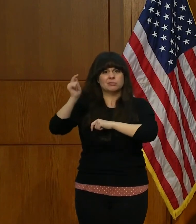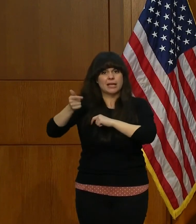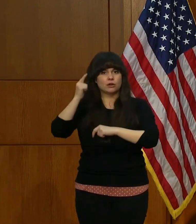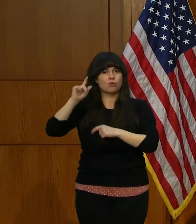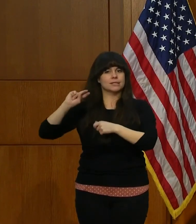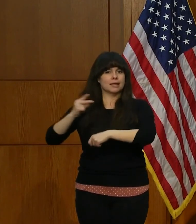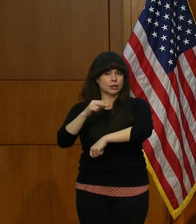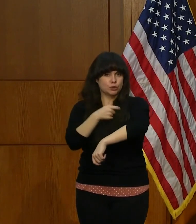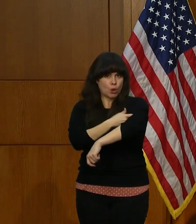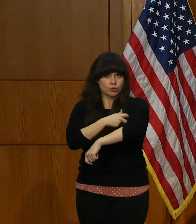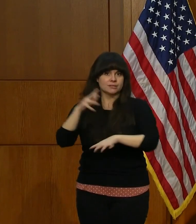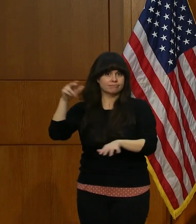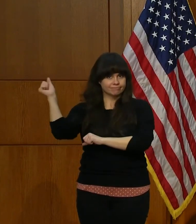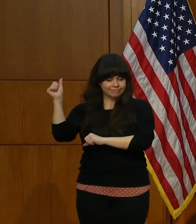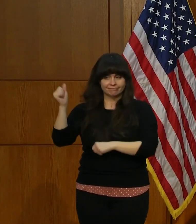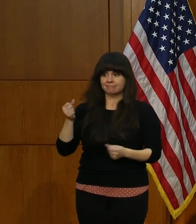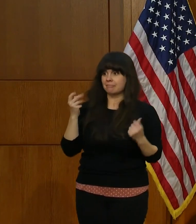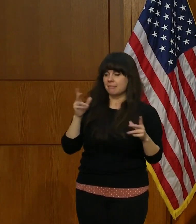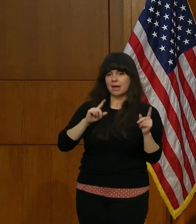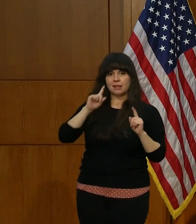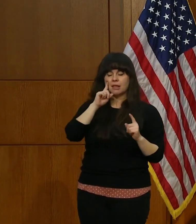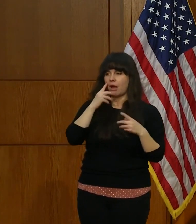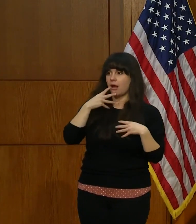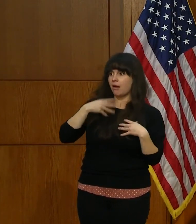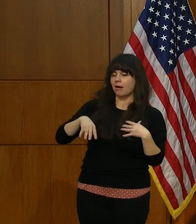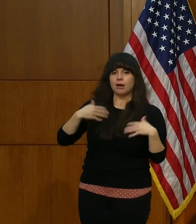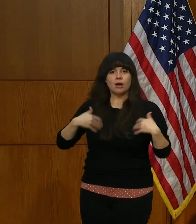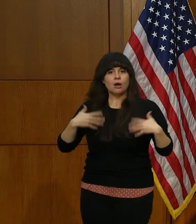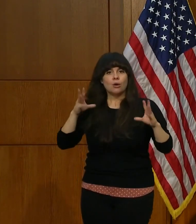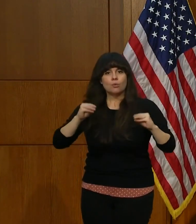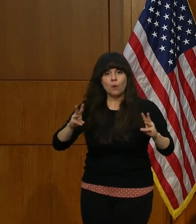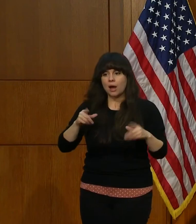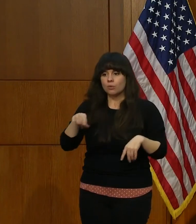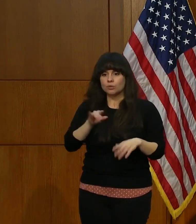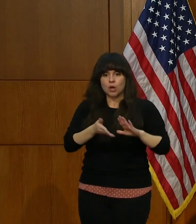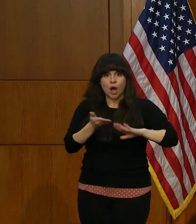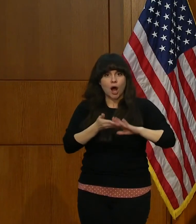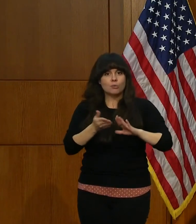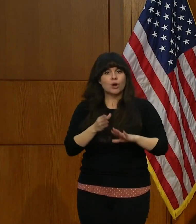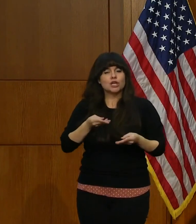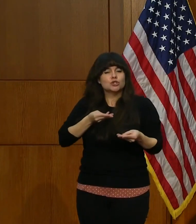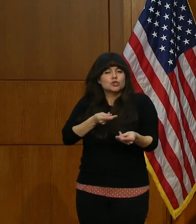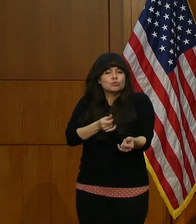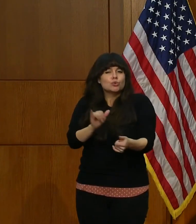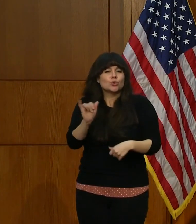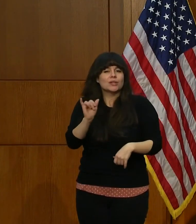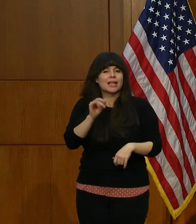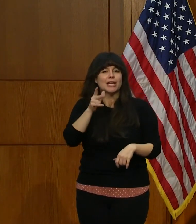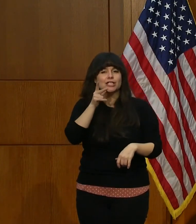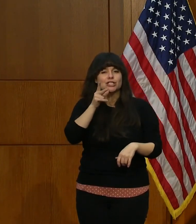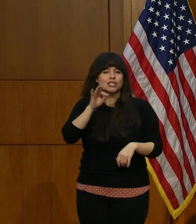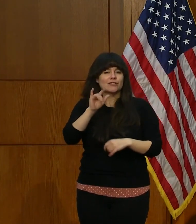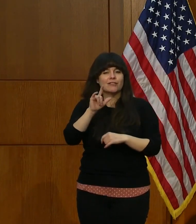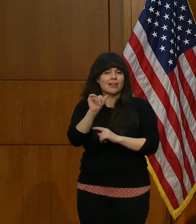OBSERVATION AND SECOND DOSE SCHEDULING AND THEN DEPARTURE. MANY HAVE MARVELED AT THIS PROCESS GUSHING THAT OUR